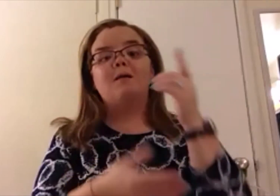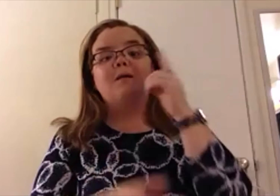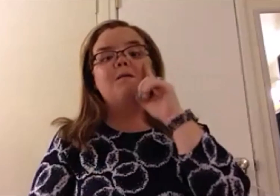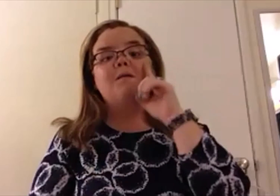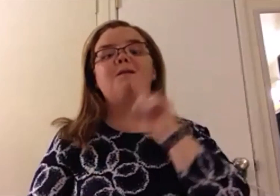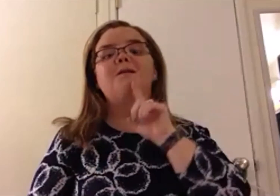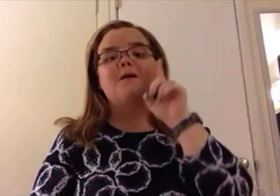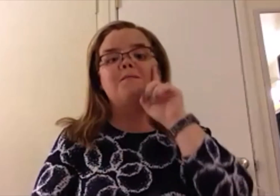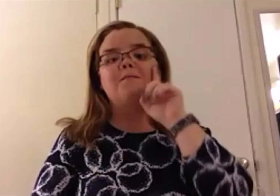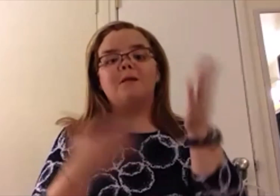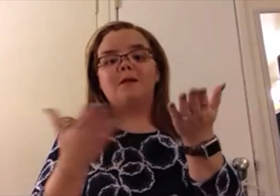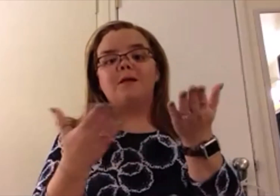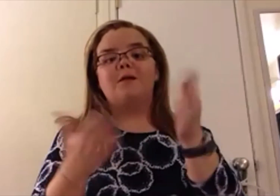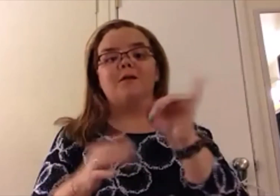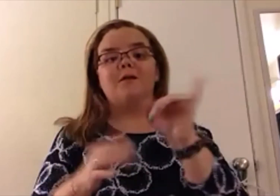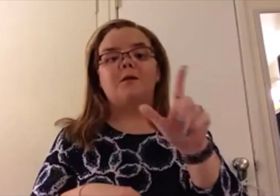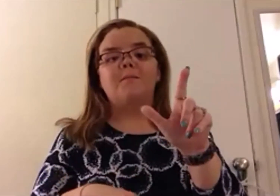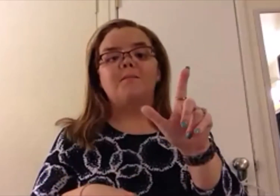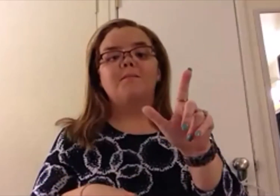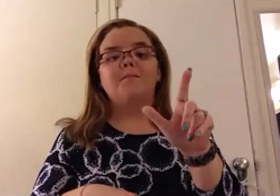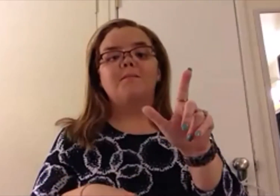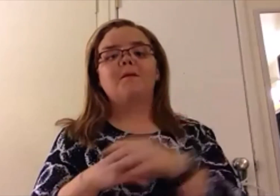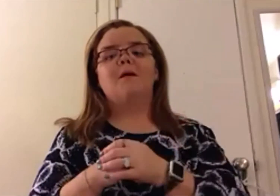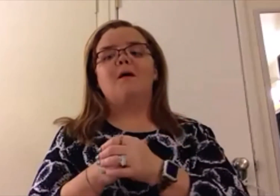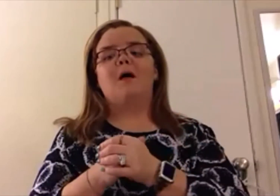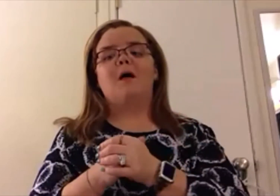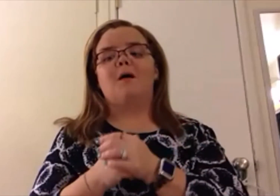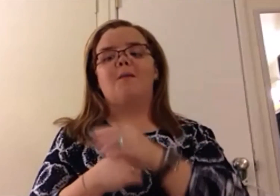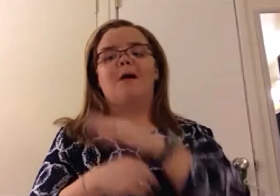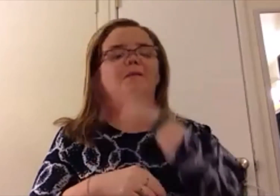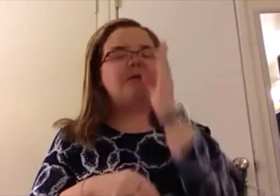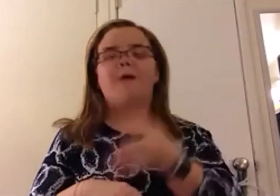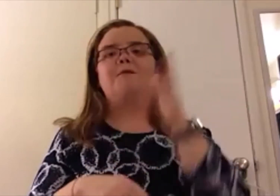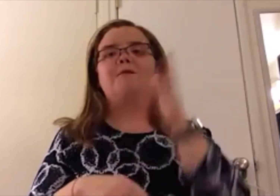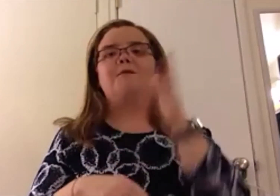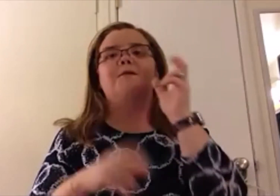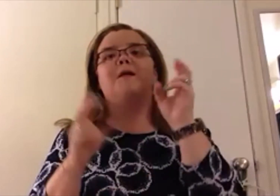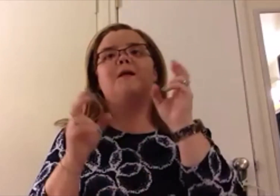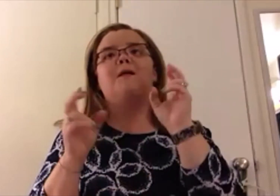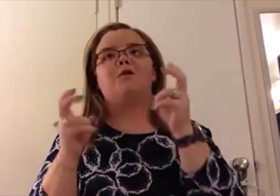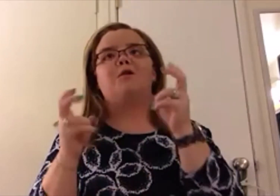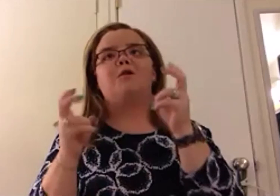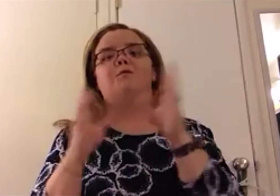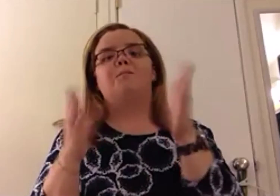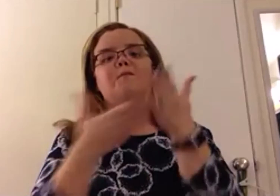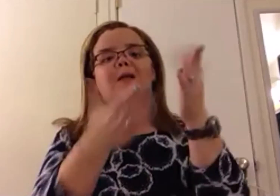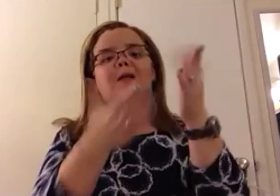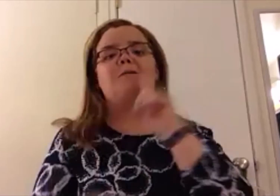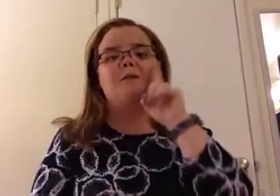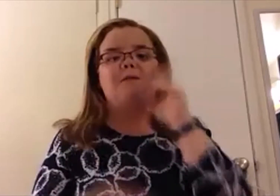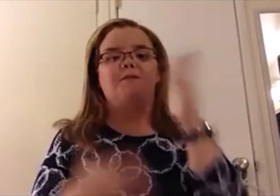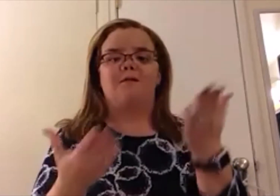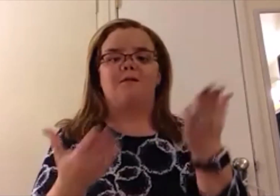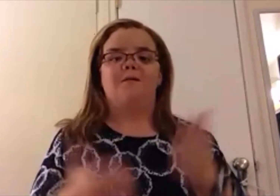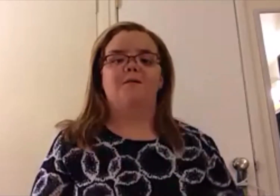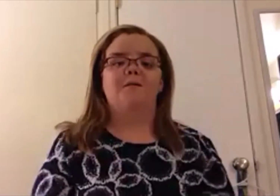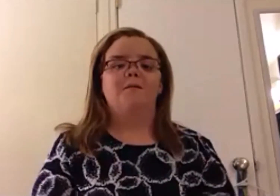for the deaf here in illinois um i've never heard of any issues providing to the deaf